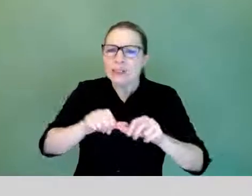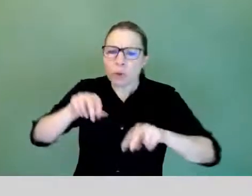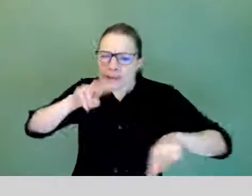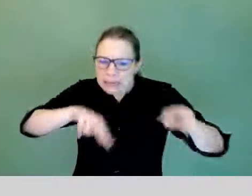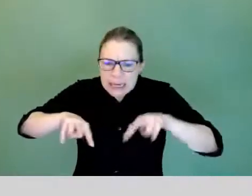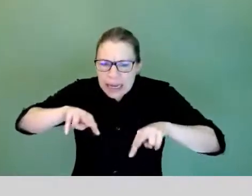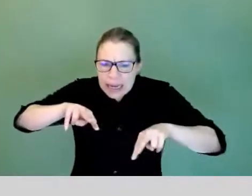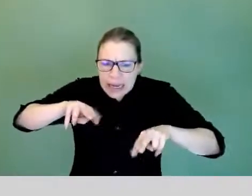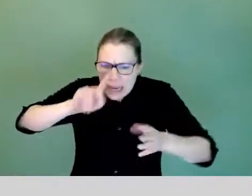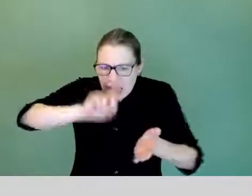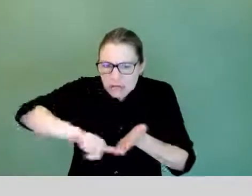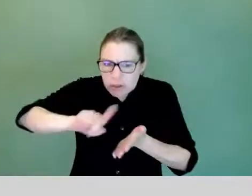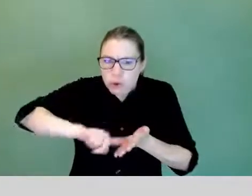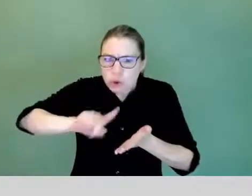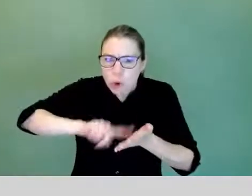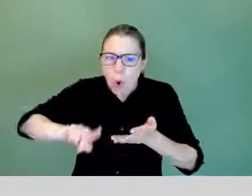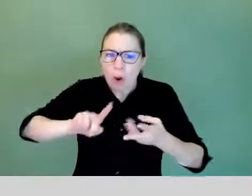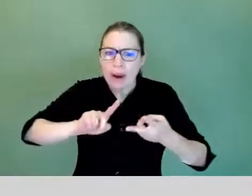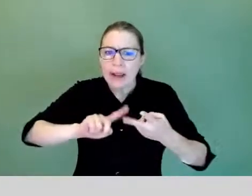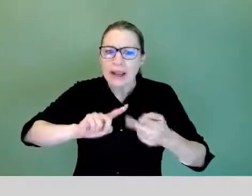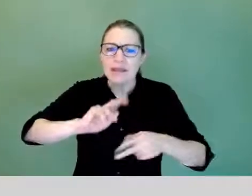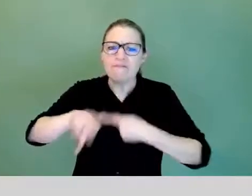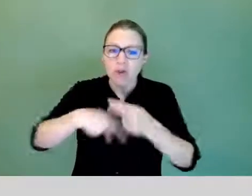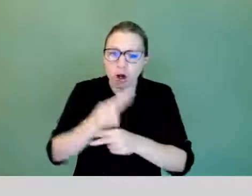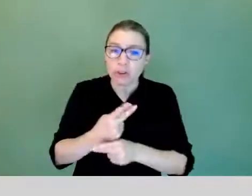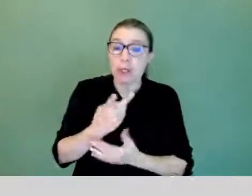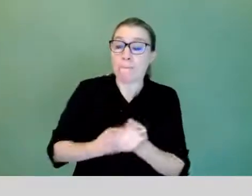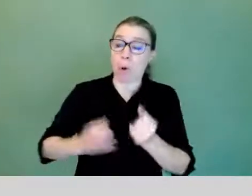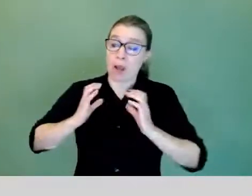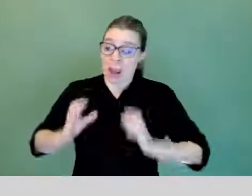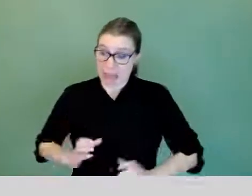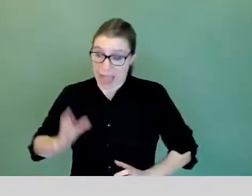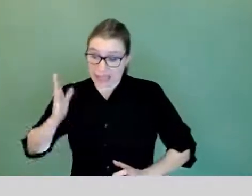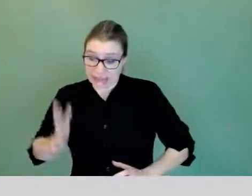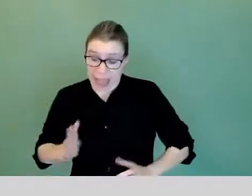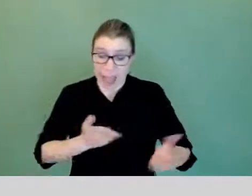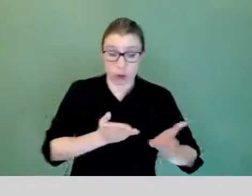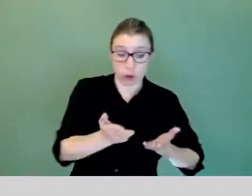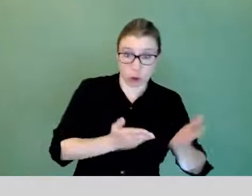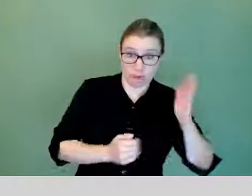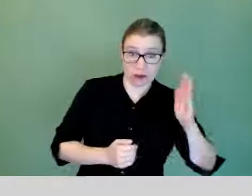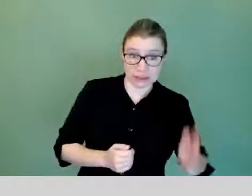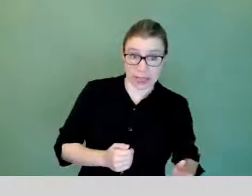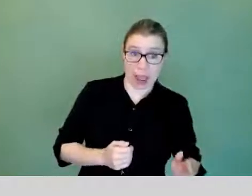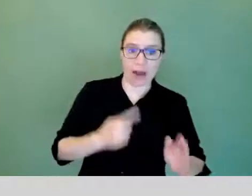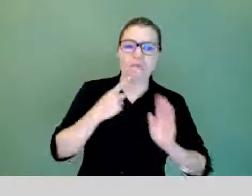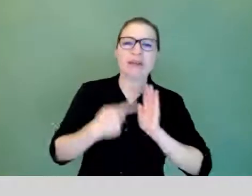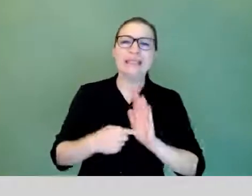The versions of both client side and server side components for example, frameworks and libraries